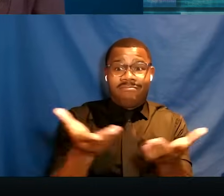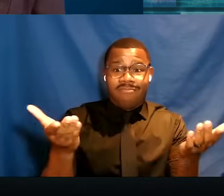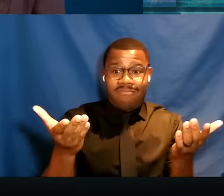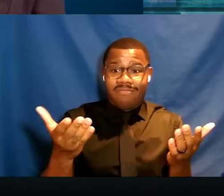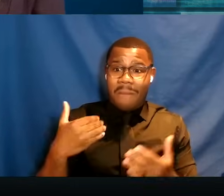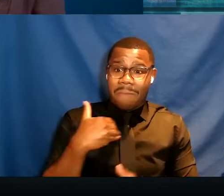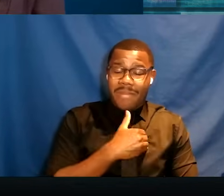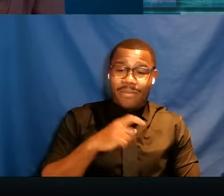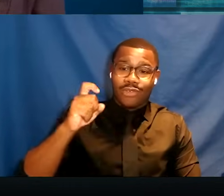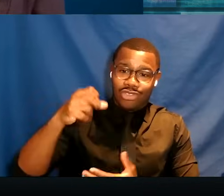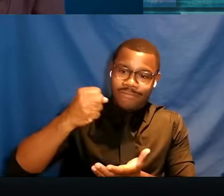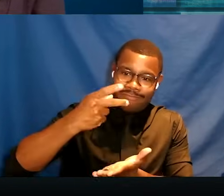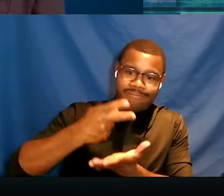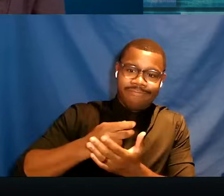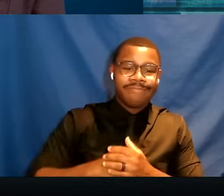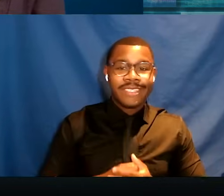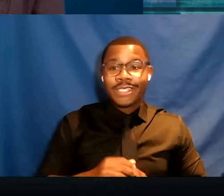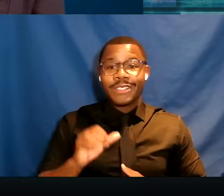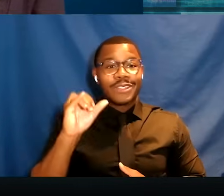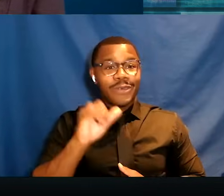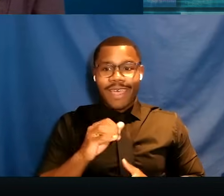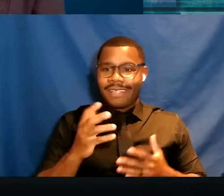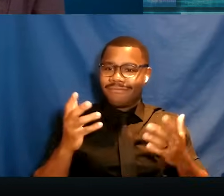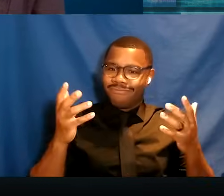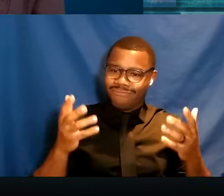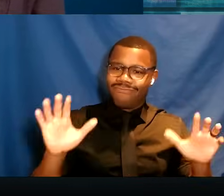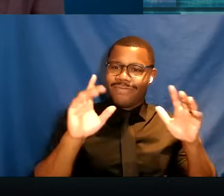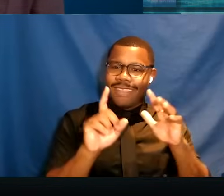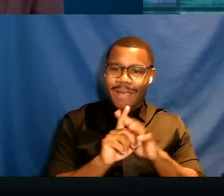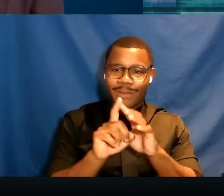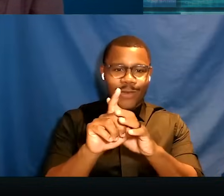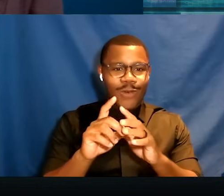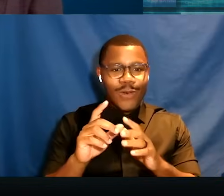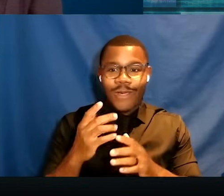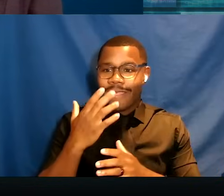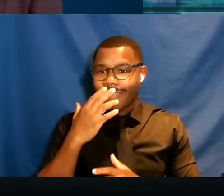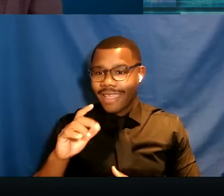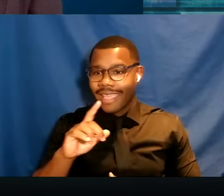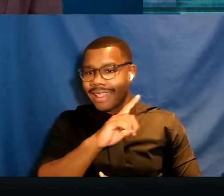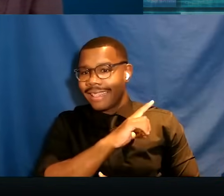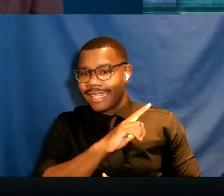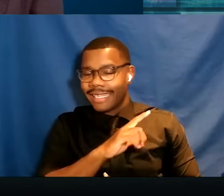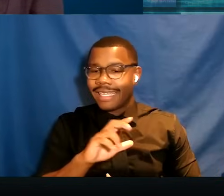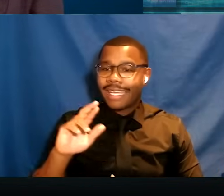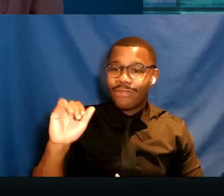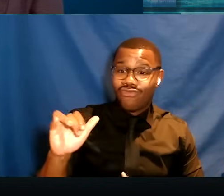All right, well that's our episode. I want to take this moment to thank Linda and Ray for joining us today and remind everybody watching this program